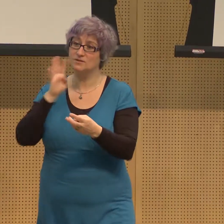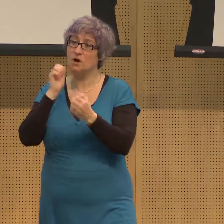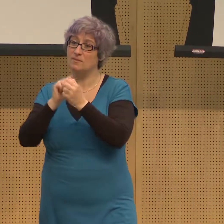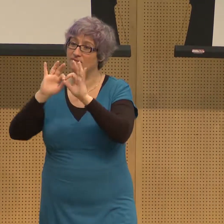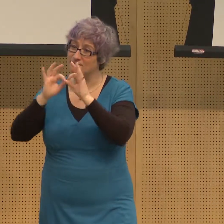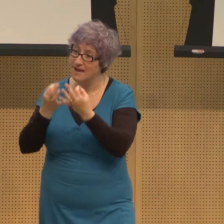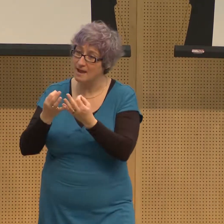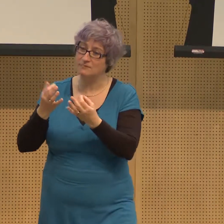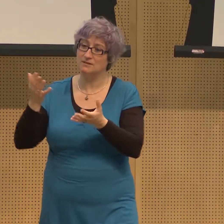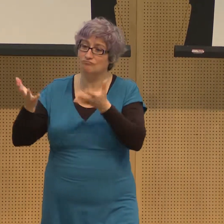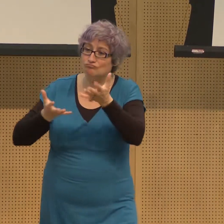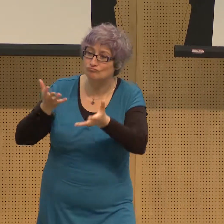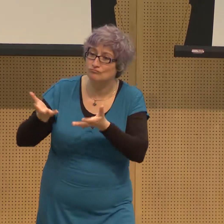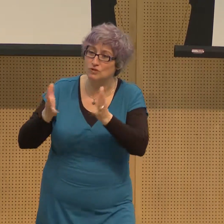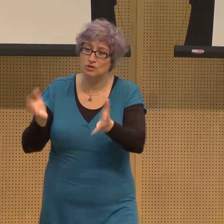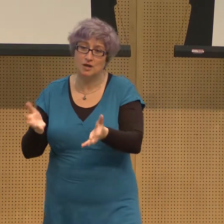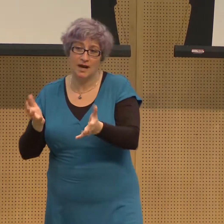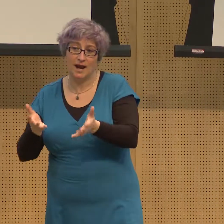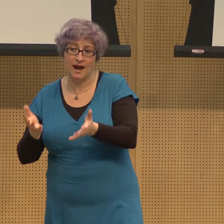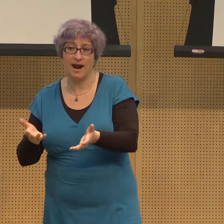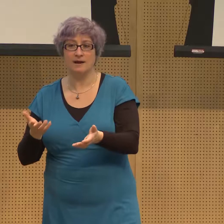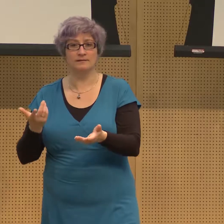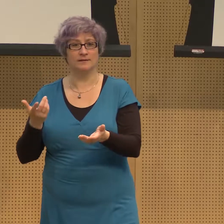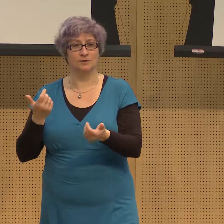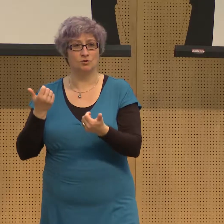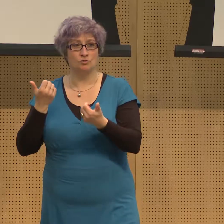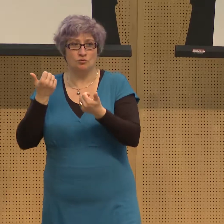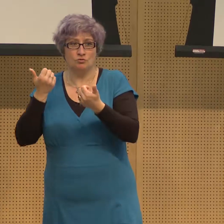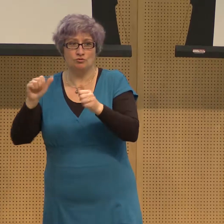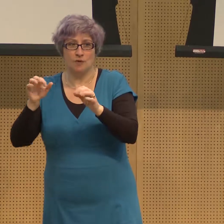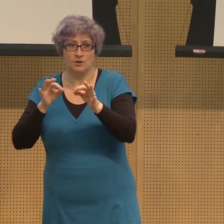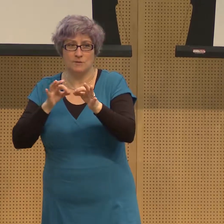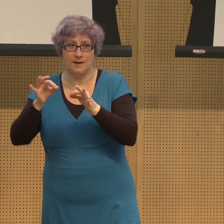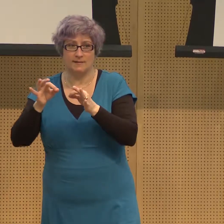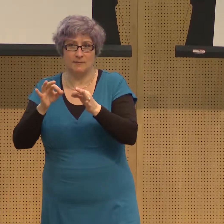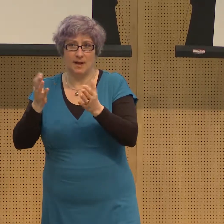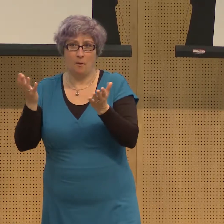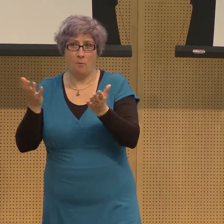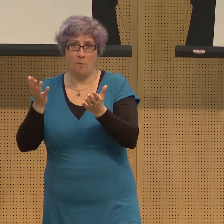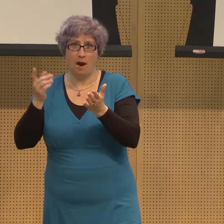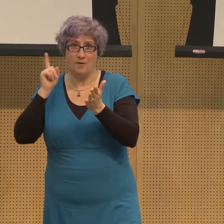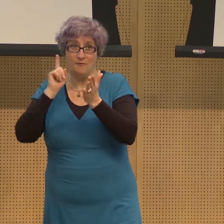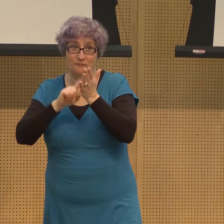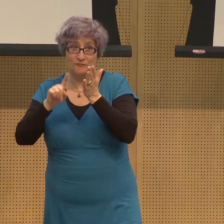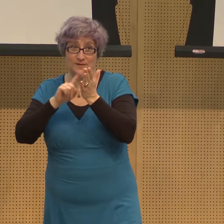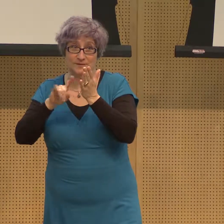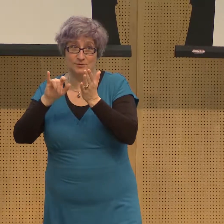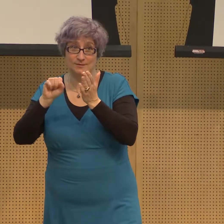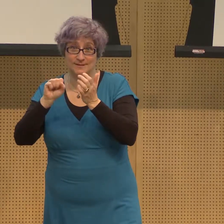So when we got to one, we would go and meet the family, have a nice conversation, and try to talk a bit